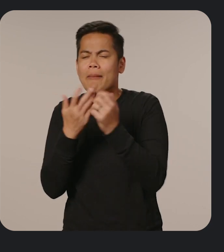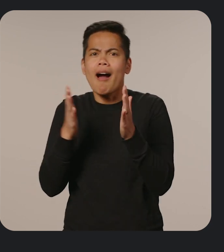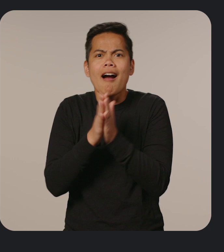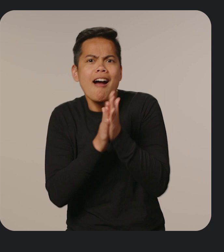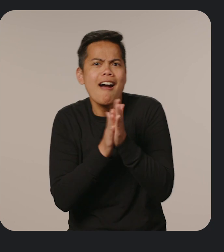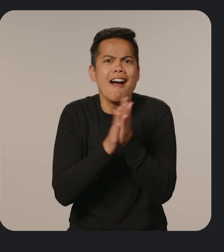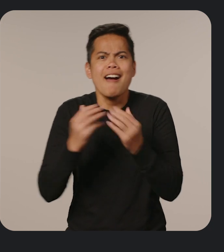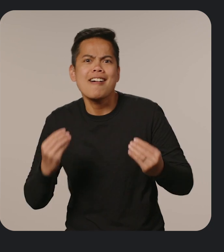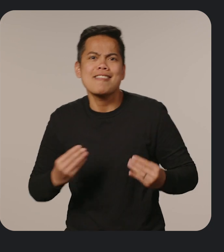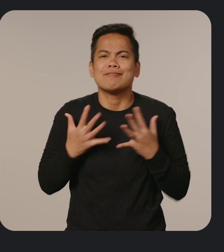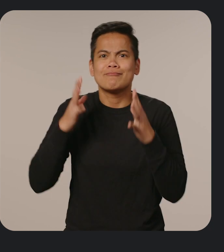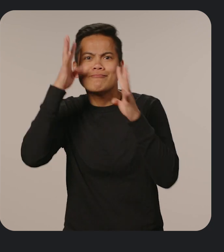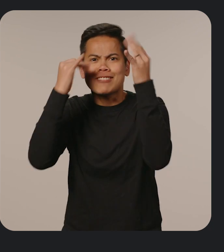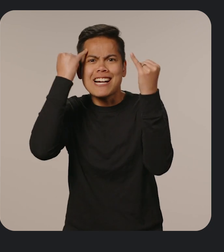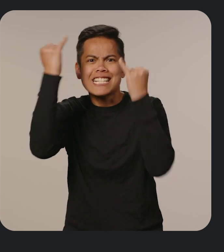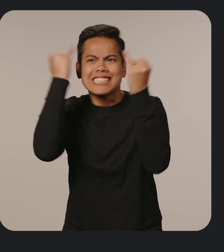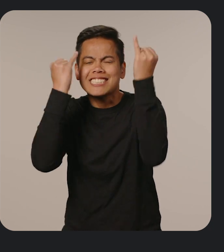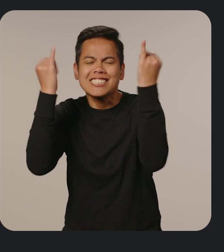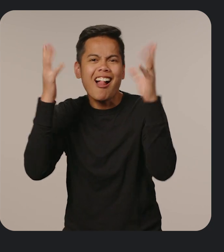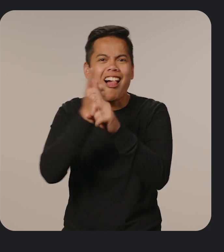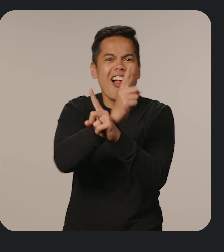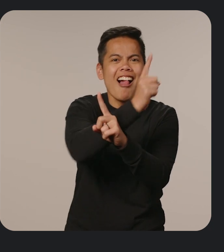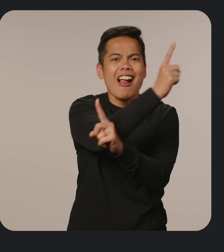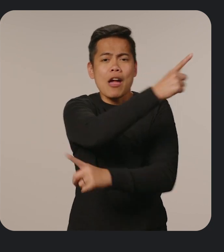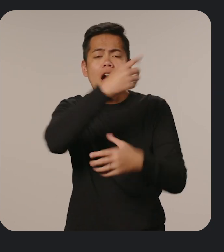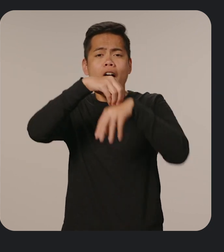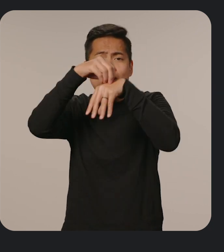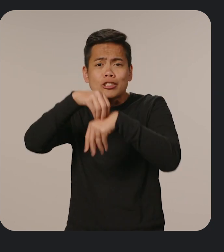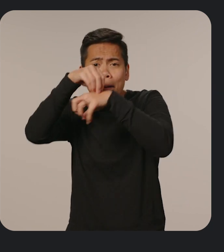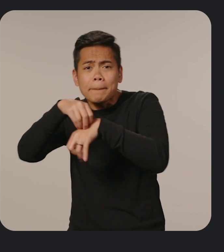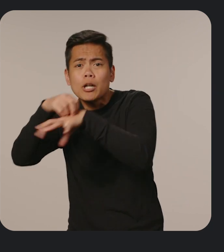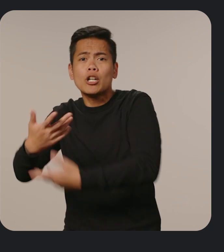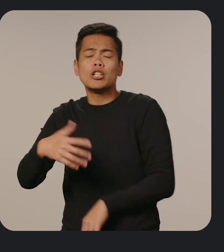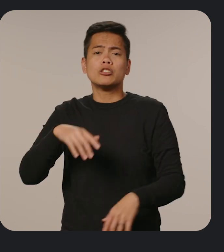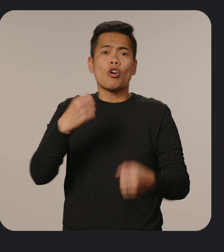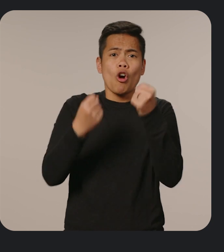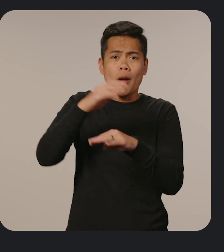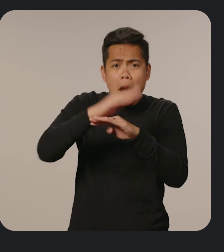leaves rustle under your fingertips, you name it. For example, we started working on the surface